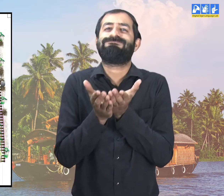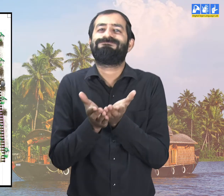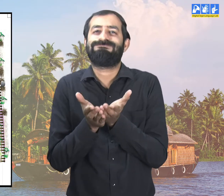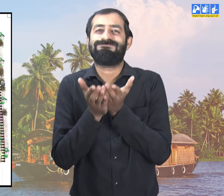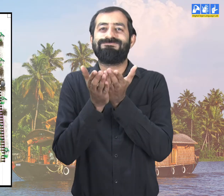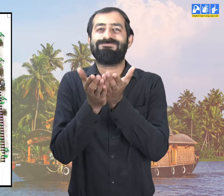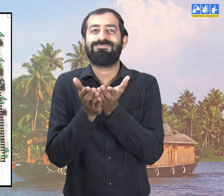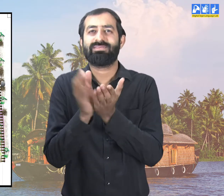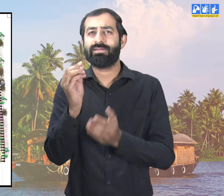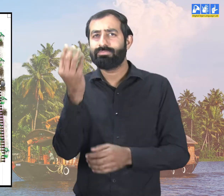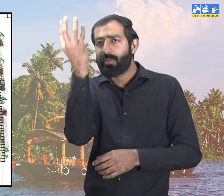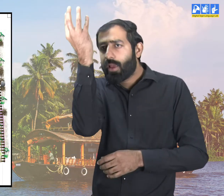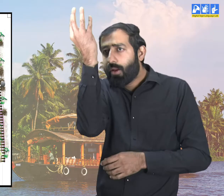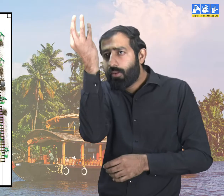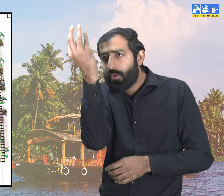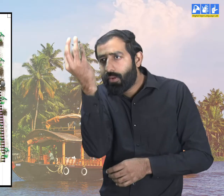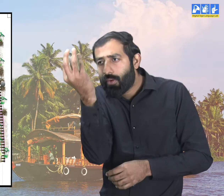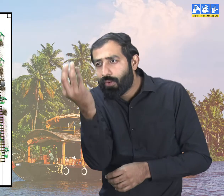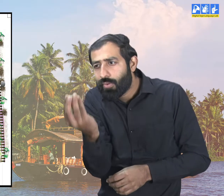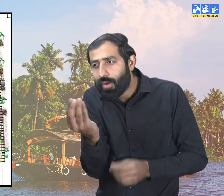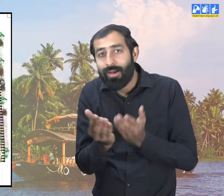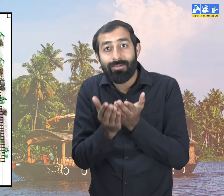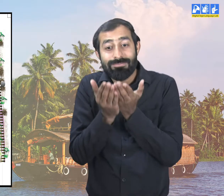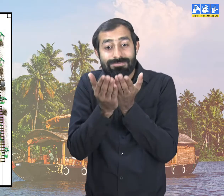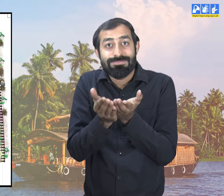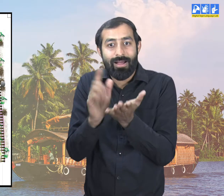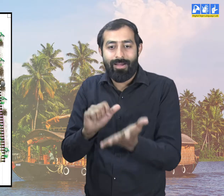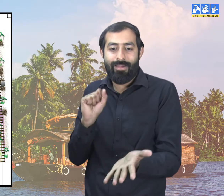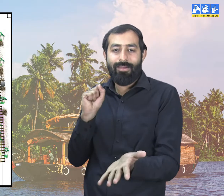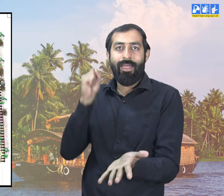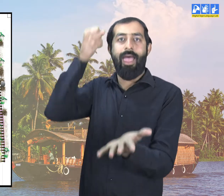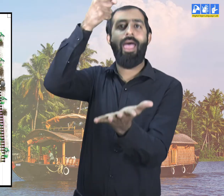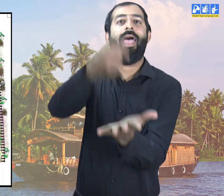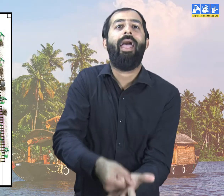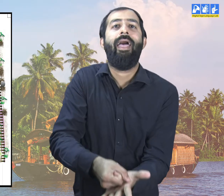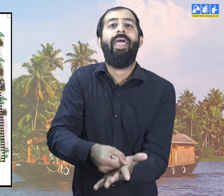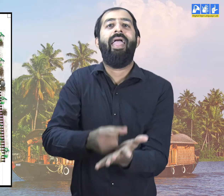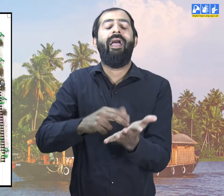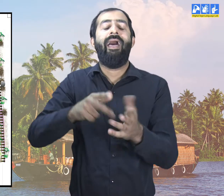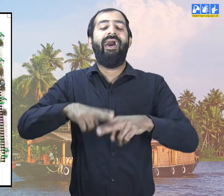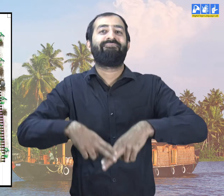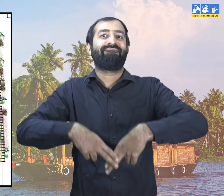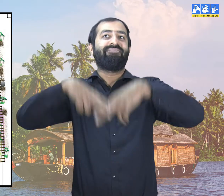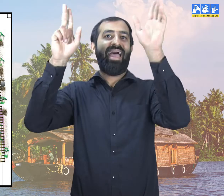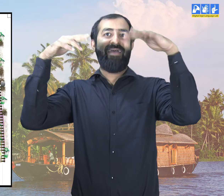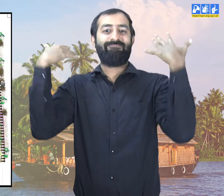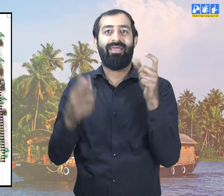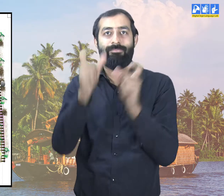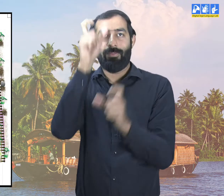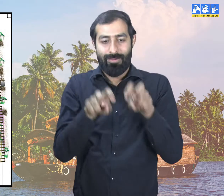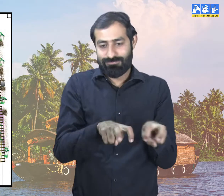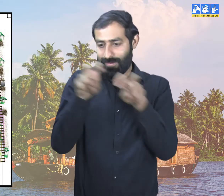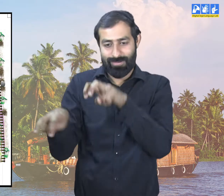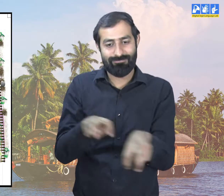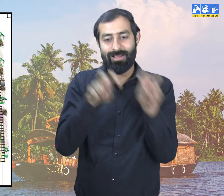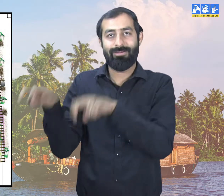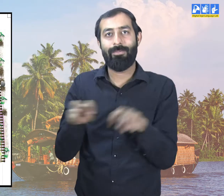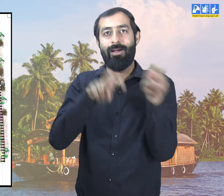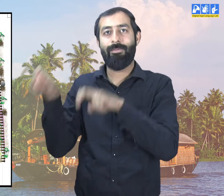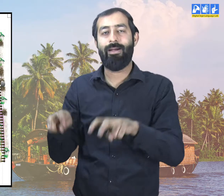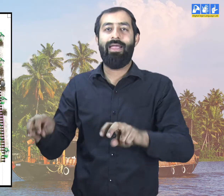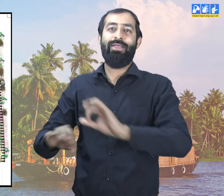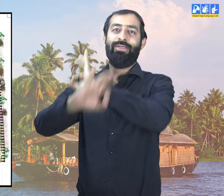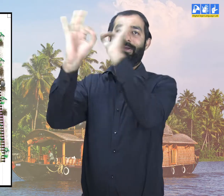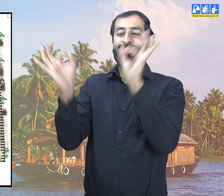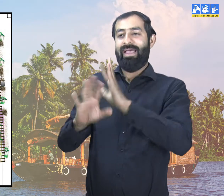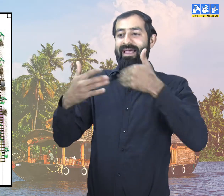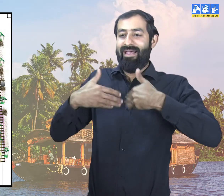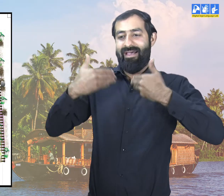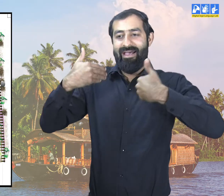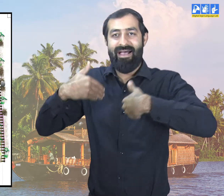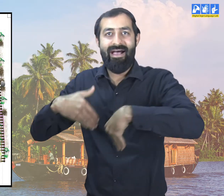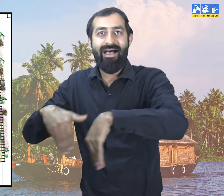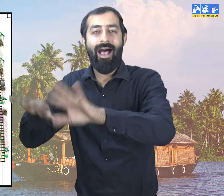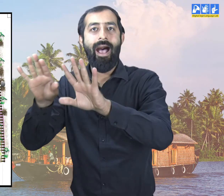Just before the sun disappeared into the water, the ferry reached the island and stopped.